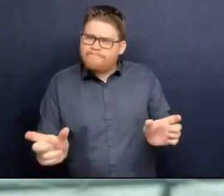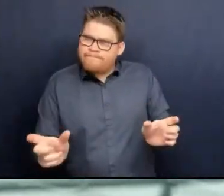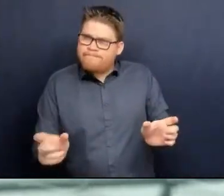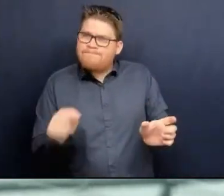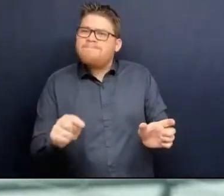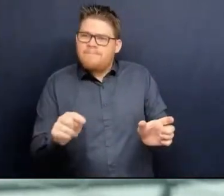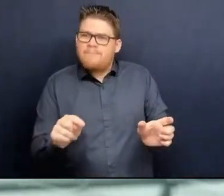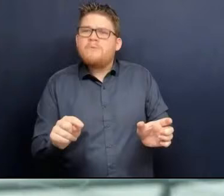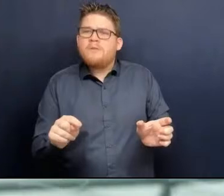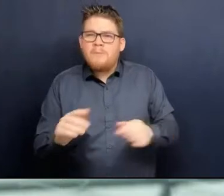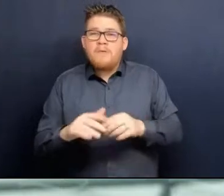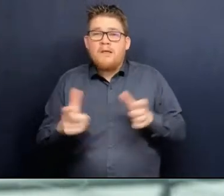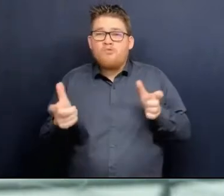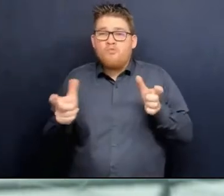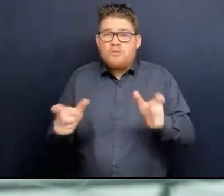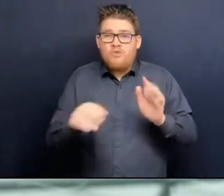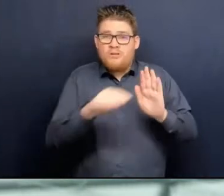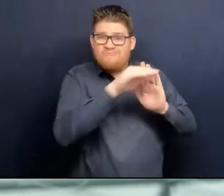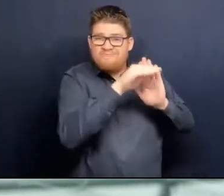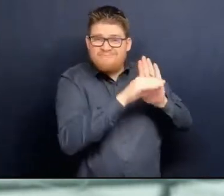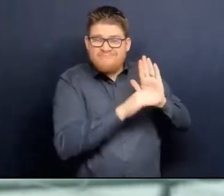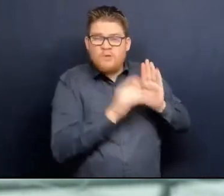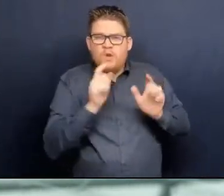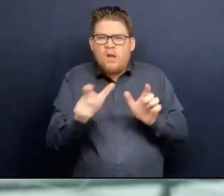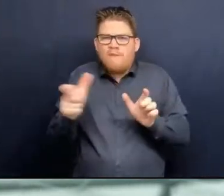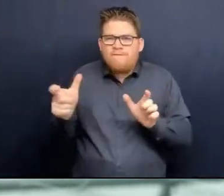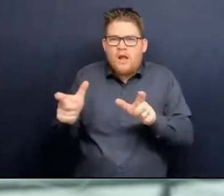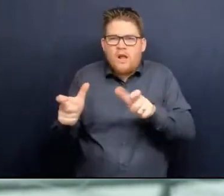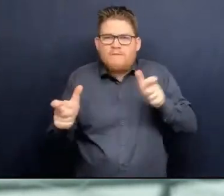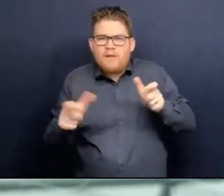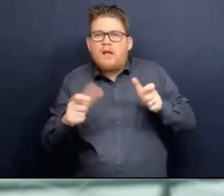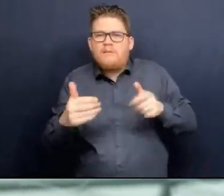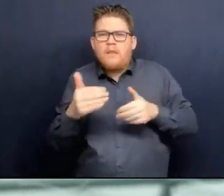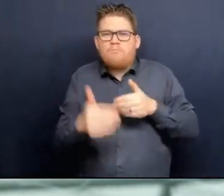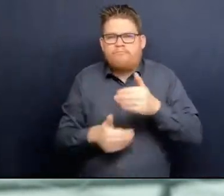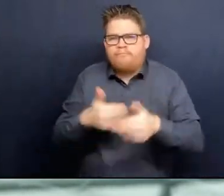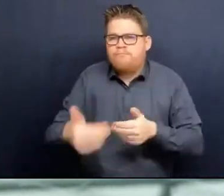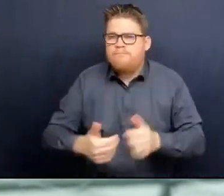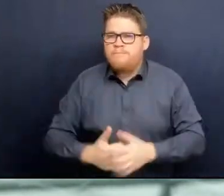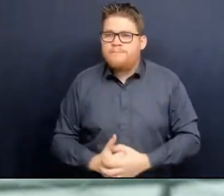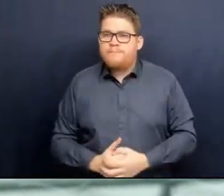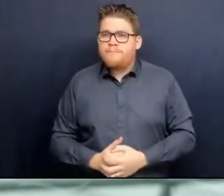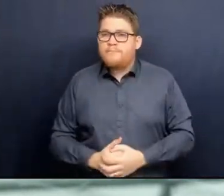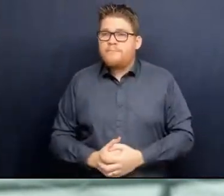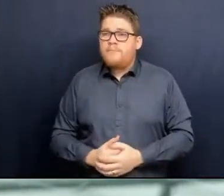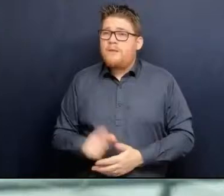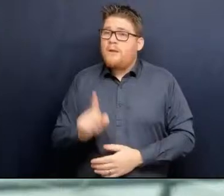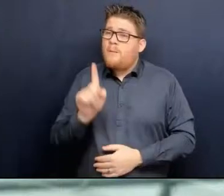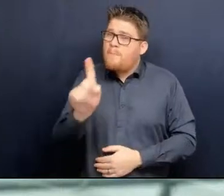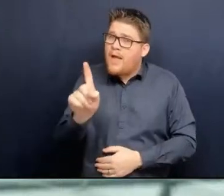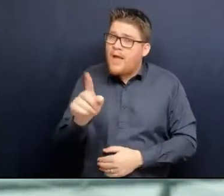that some of these measures are in place. But we need to be